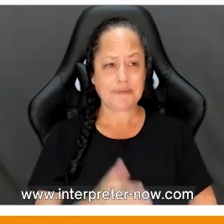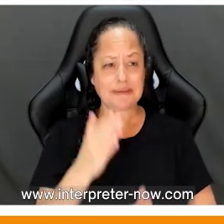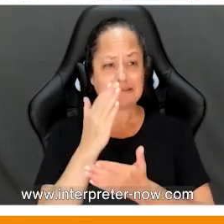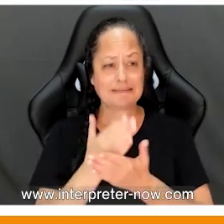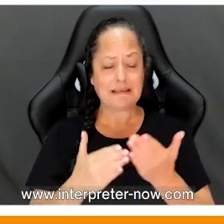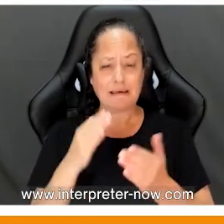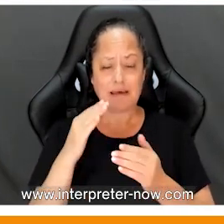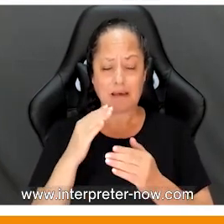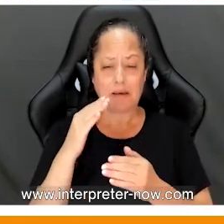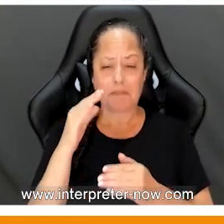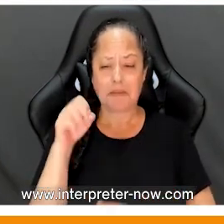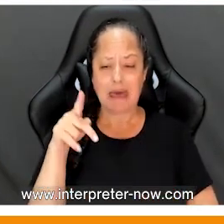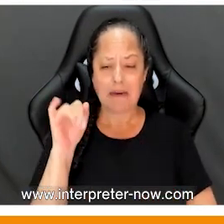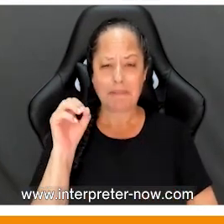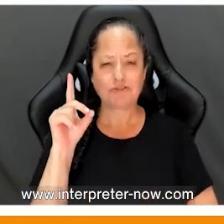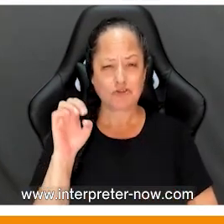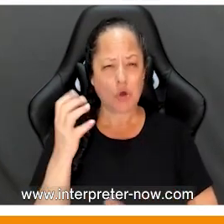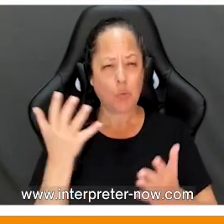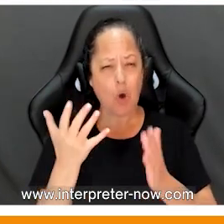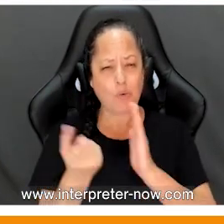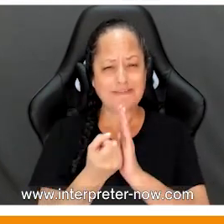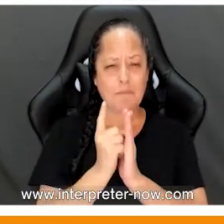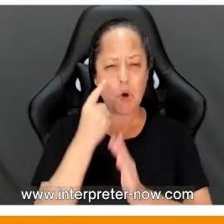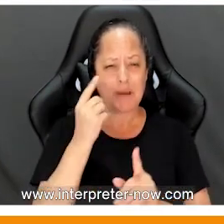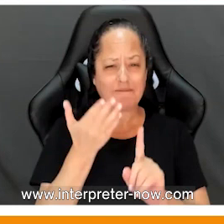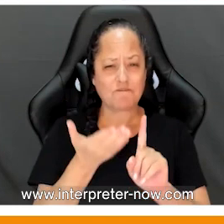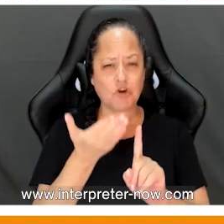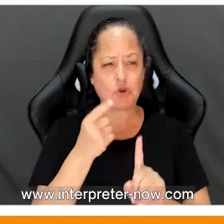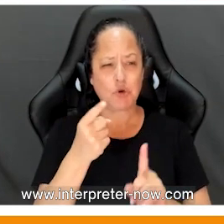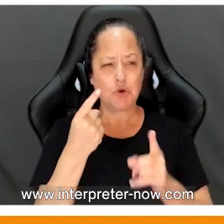In some episodes, I've actually heard people, I was like, what was that moment for you where